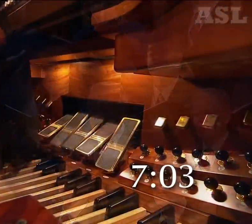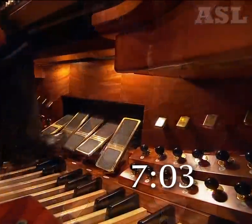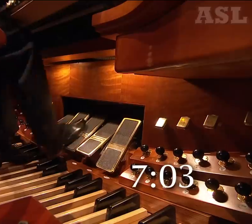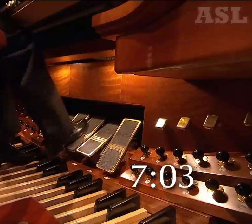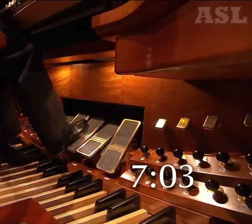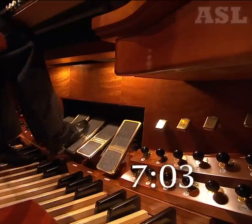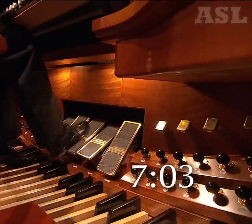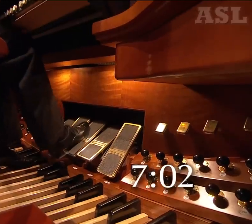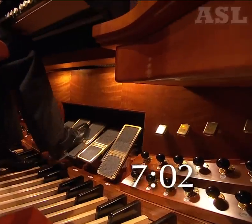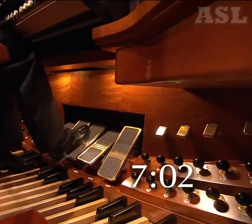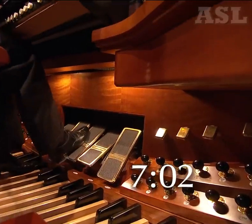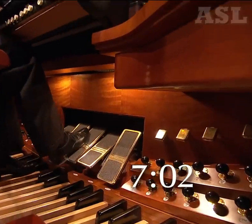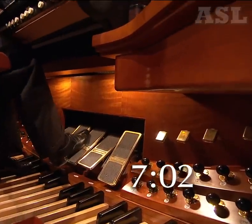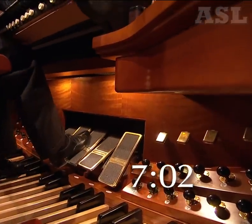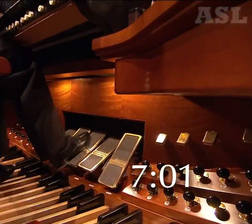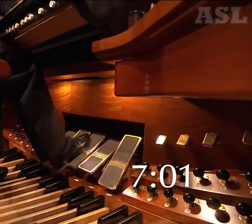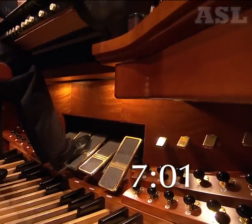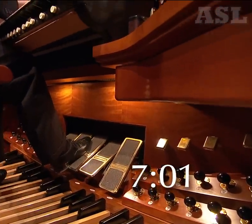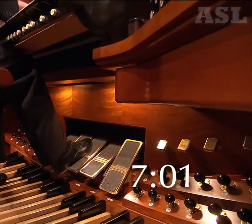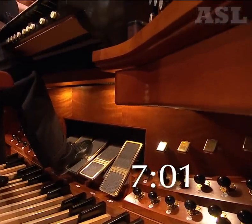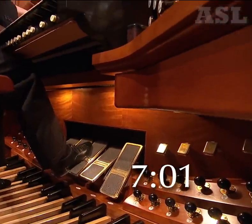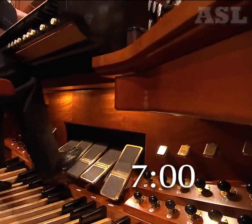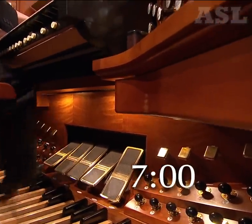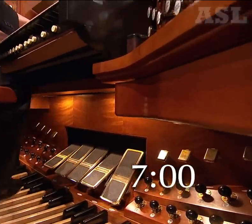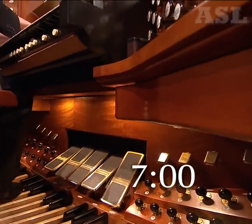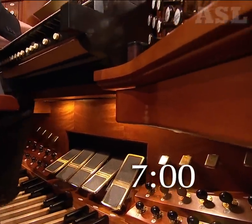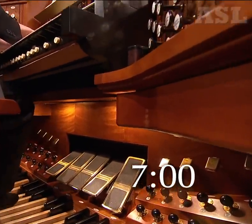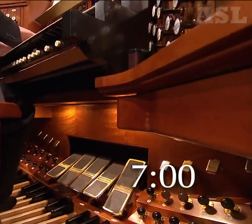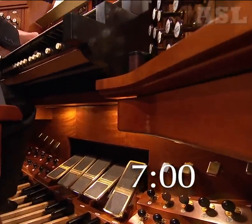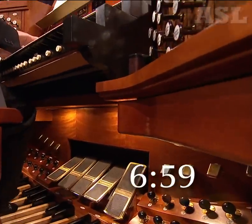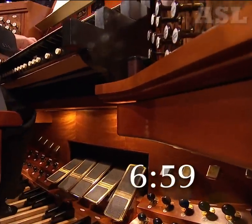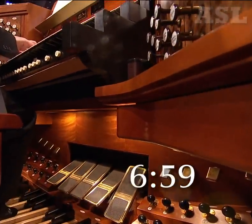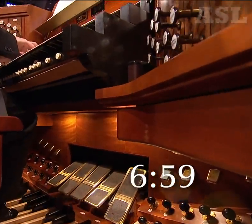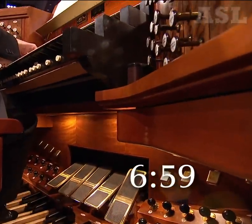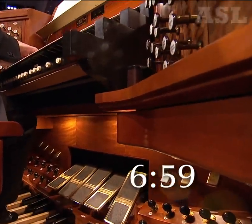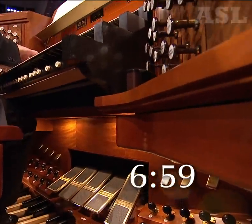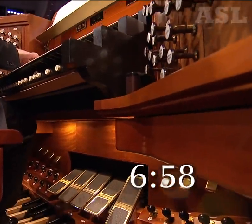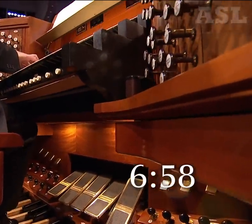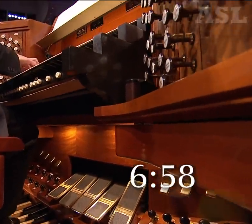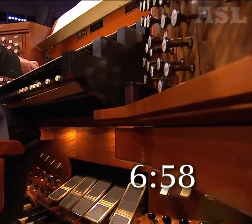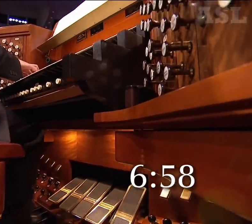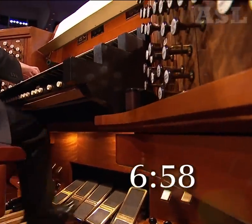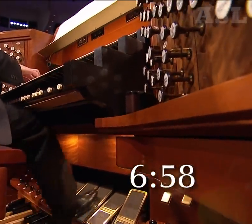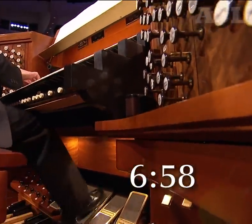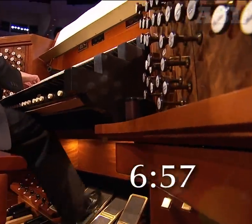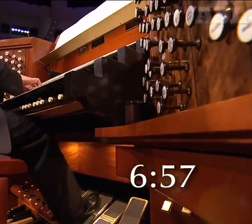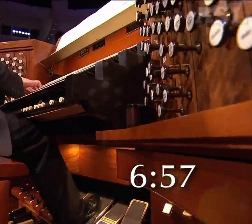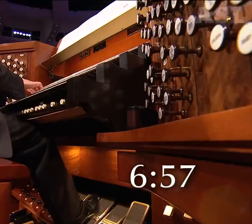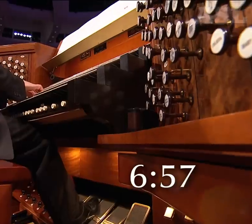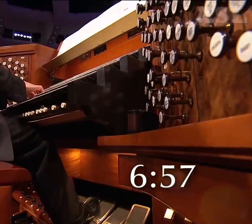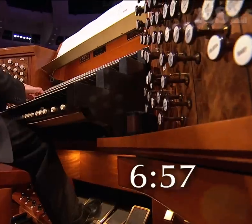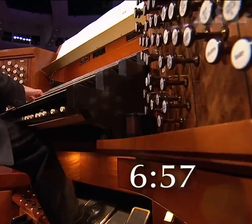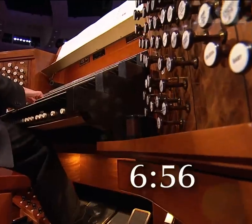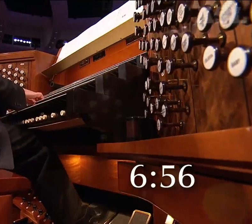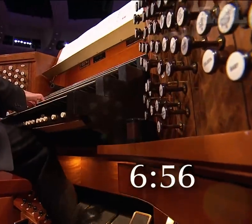THIS IS THE ENGLISH CLOSED CAPTION CHANNEL OF THE CHURCH OF JESUS CHRIST OF LATTER-DAY SAINTS.